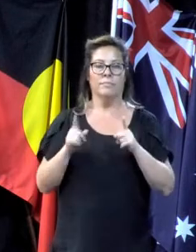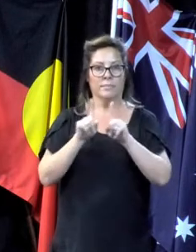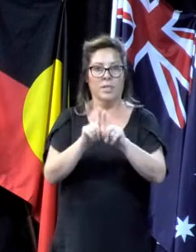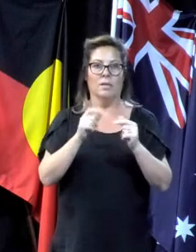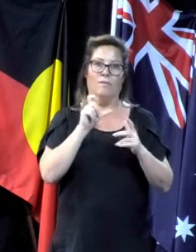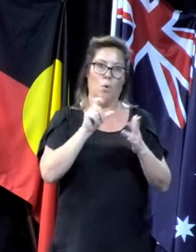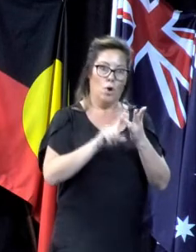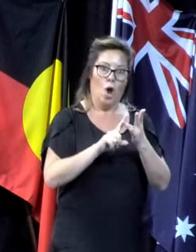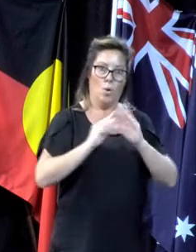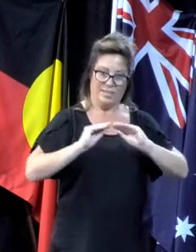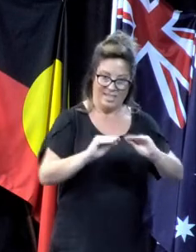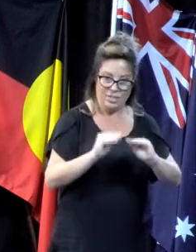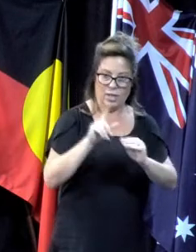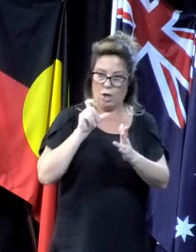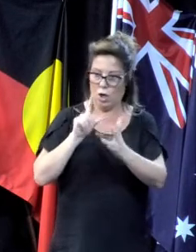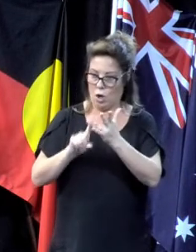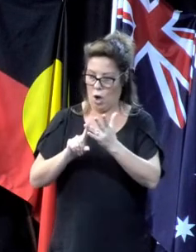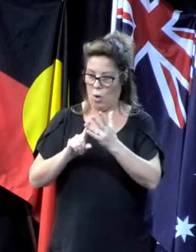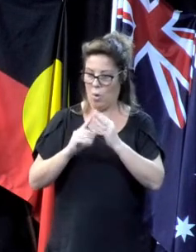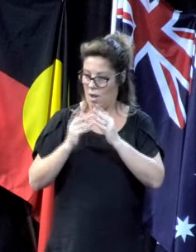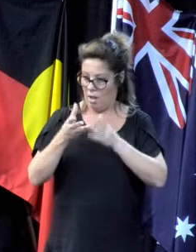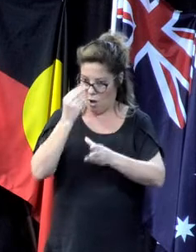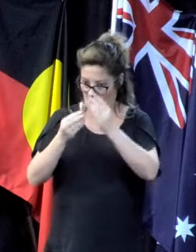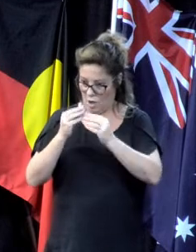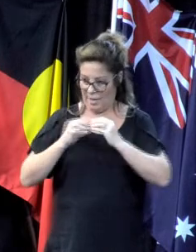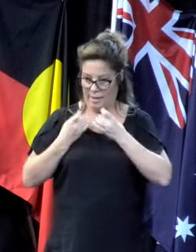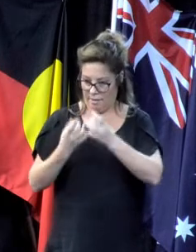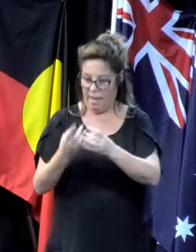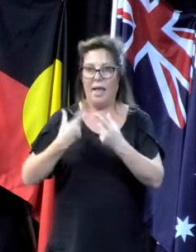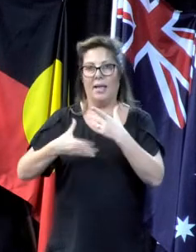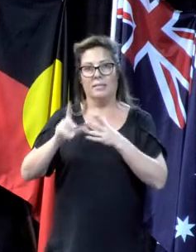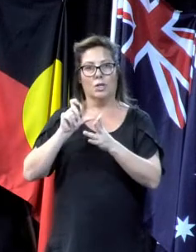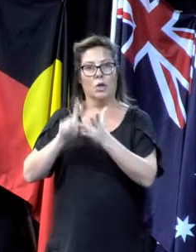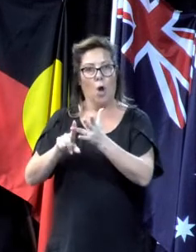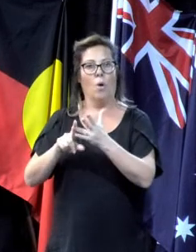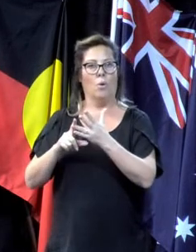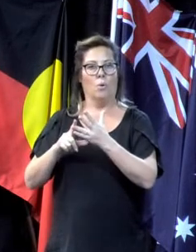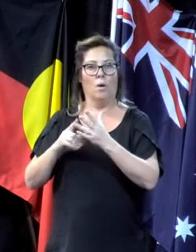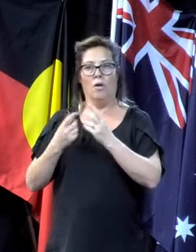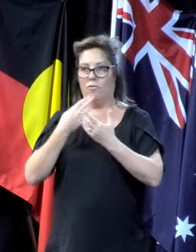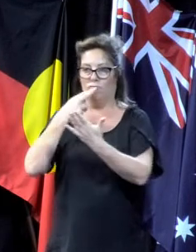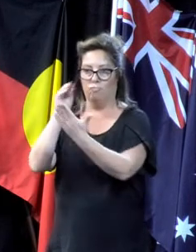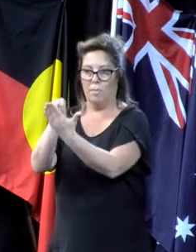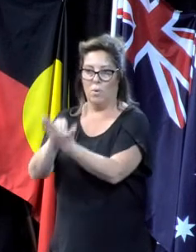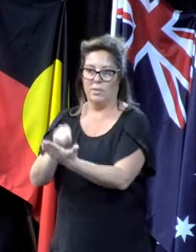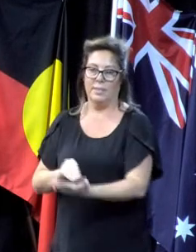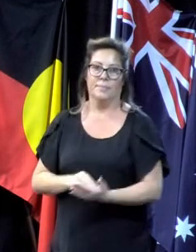Coordinated opportunities within the timetable day for school-based professional learning, including access to online engagement with the likes of